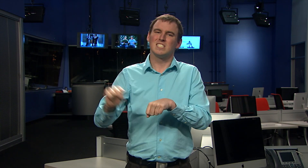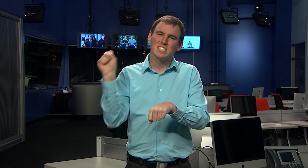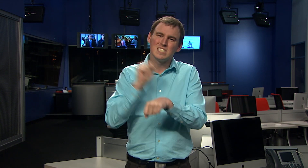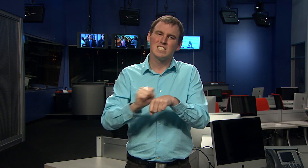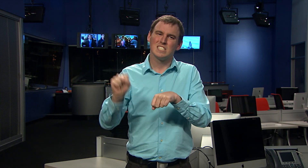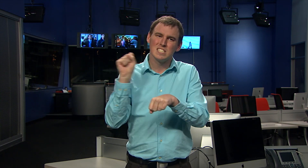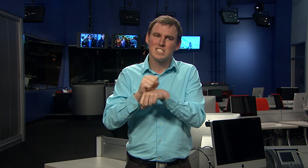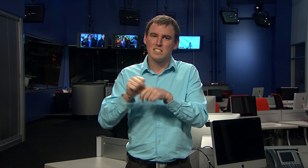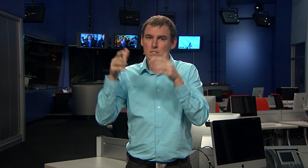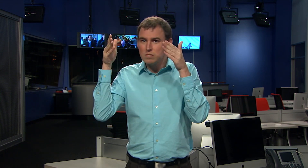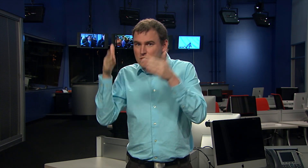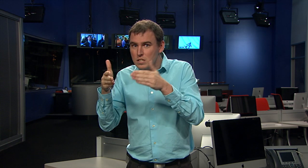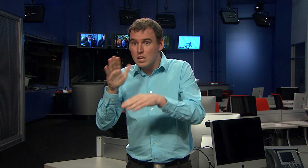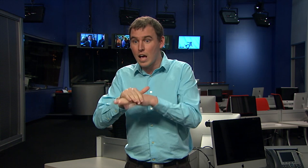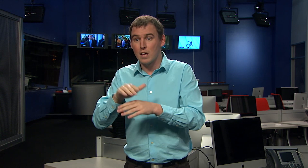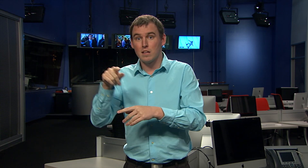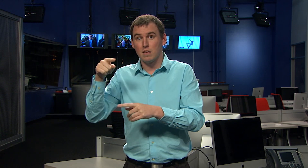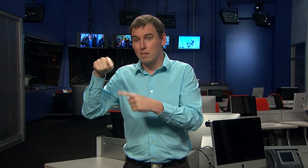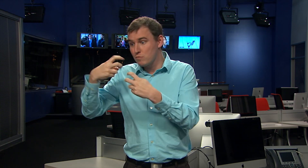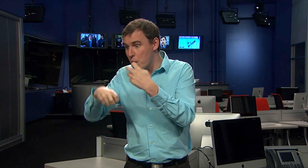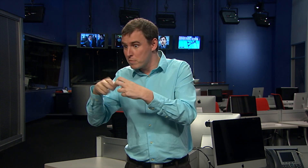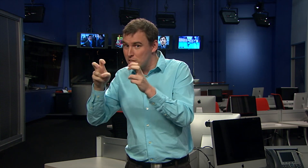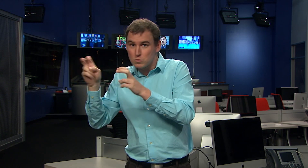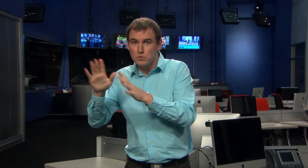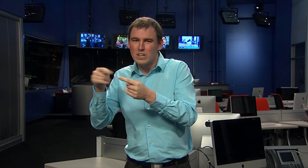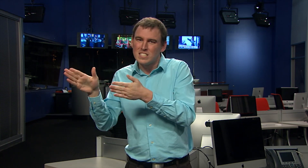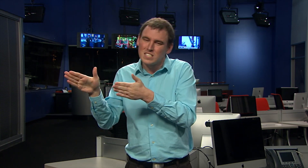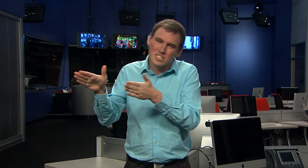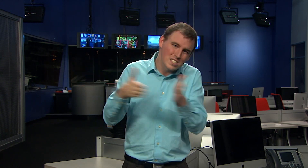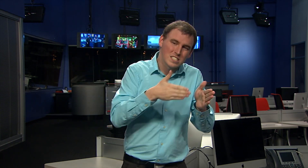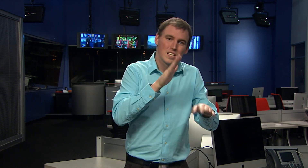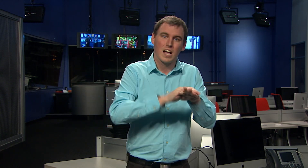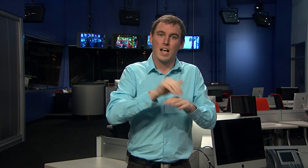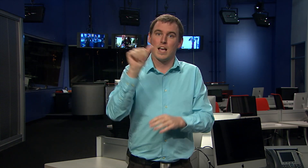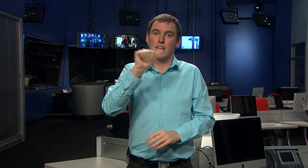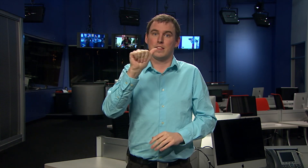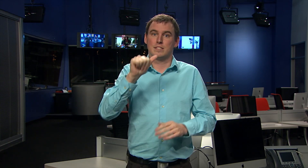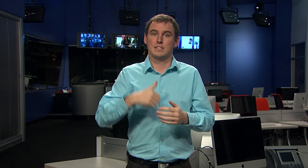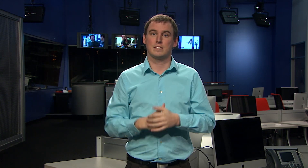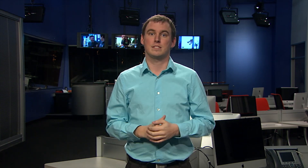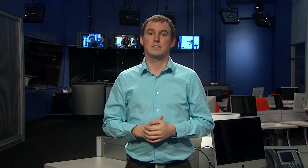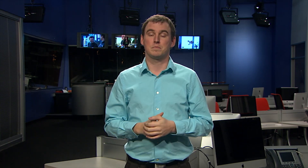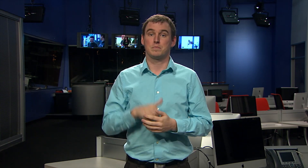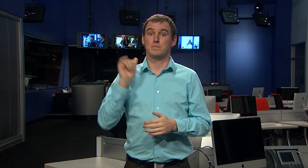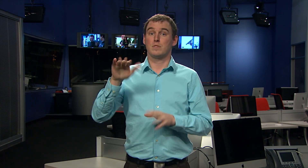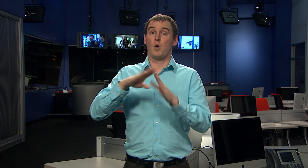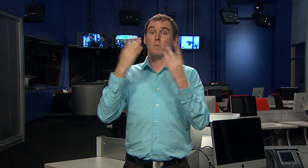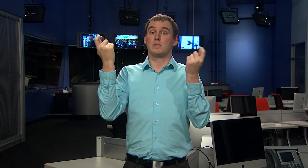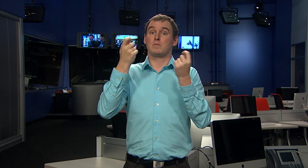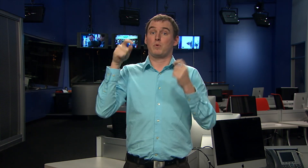RUSSIA HAS BEEN WORKING HARD TO PULL FOCUS BACK TO THE ATHLETES. THESE OPENING CEREMONIES